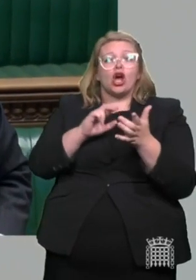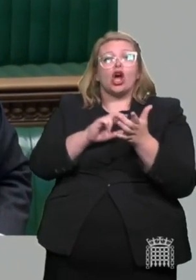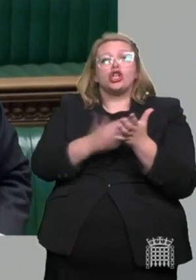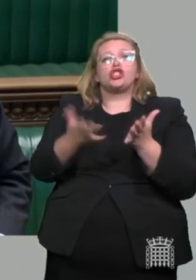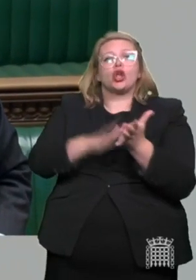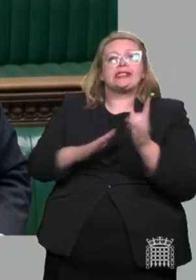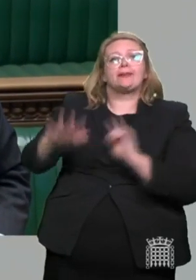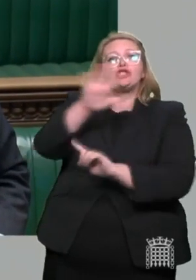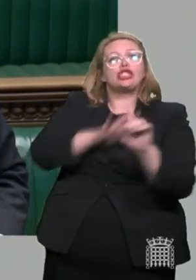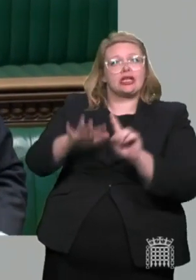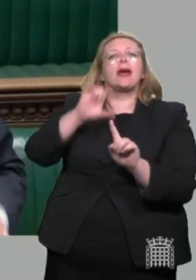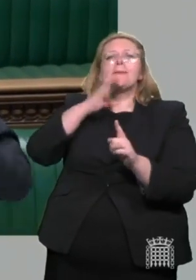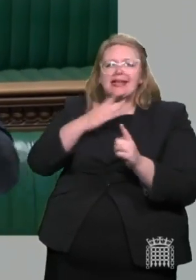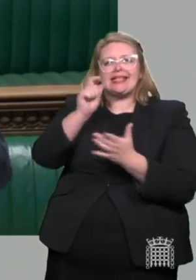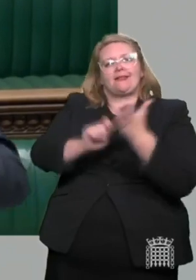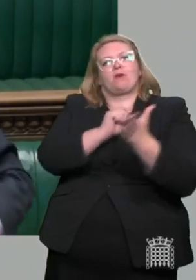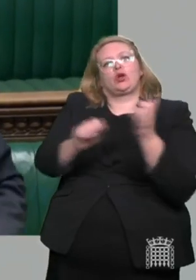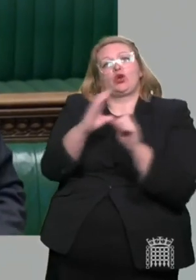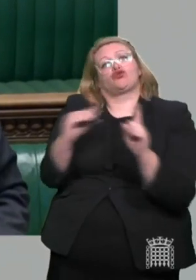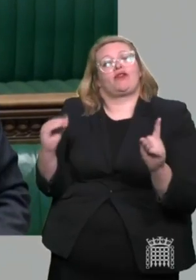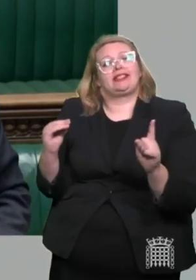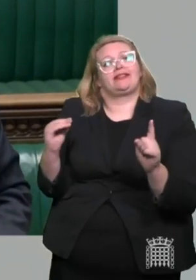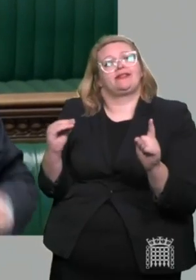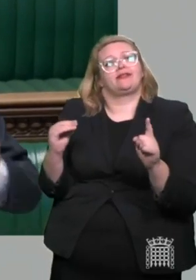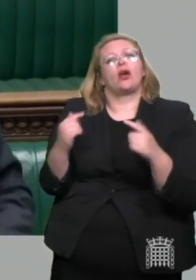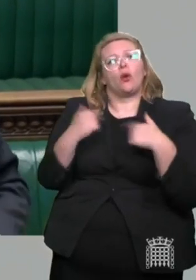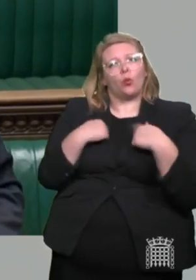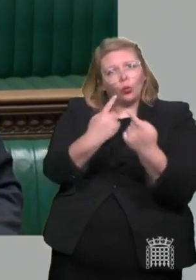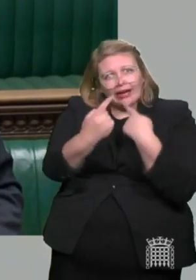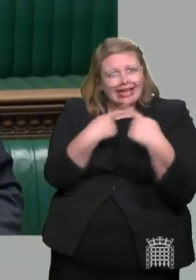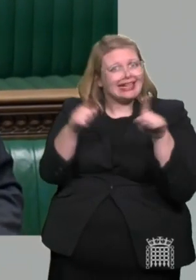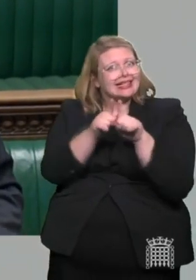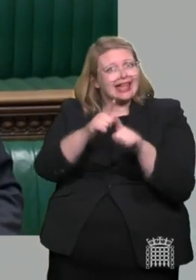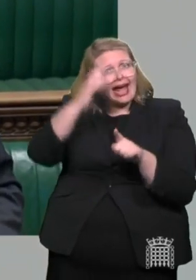get out and vote Conservative. It is we who share their priorities on crime, on the NHS,